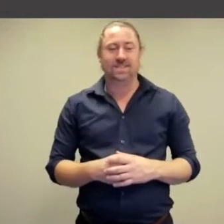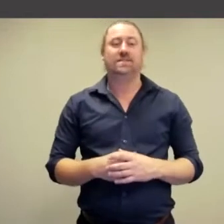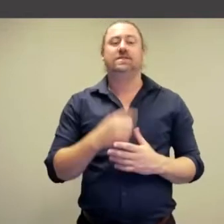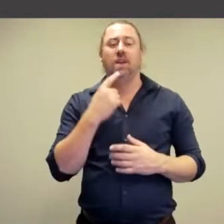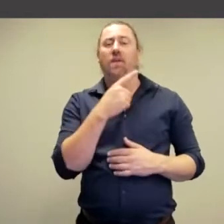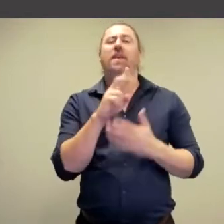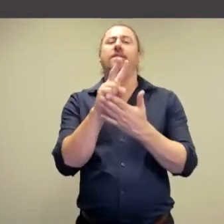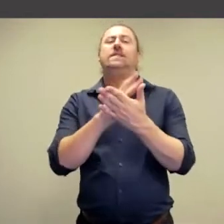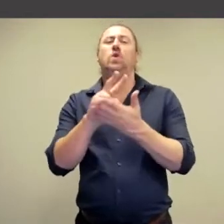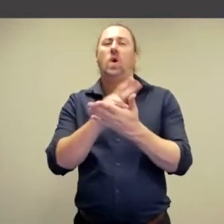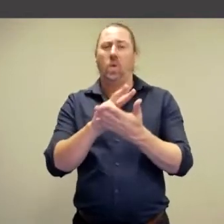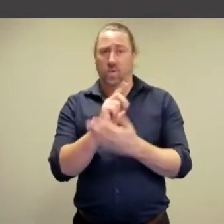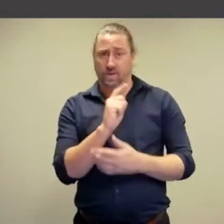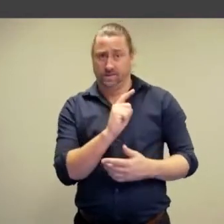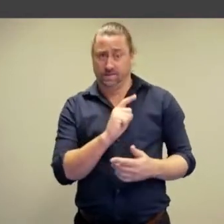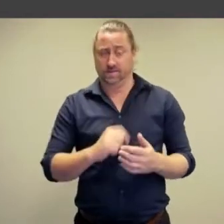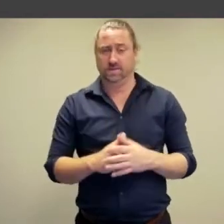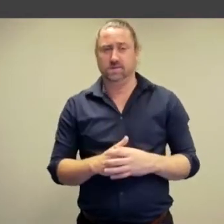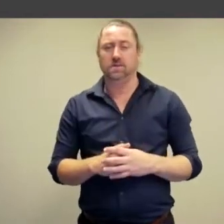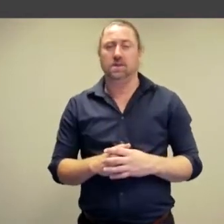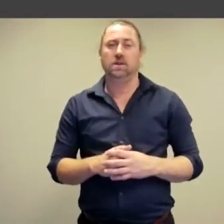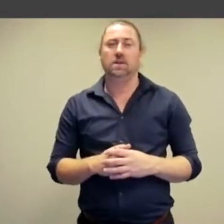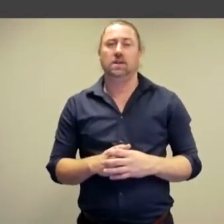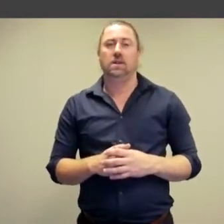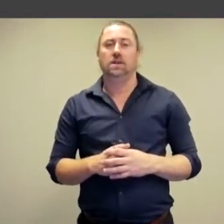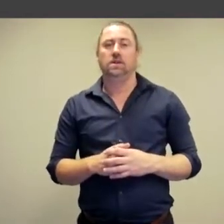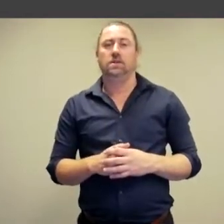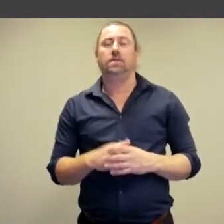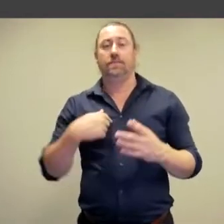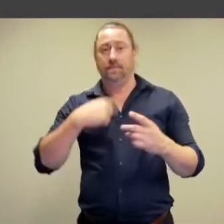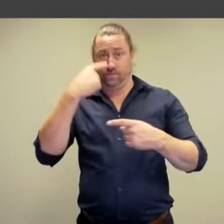video?